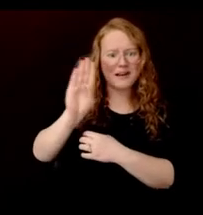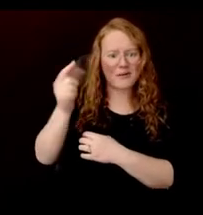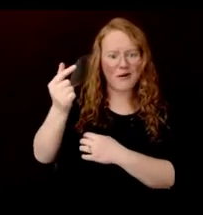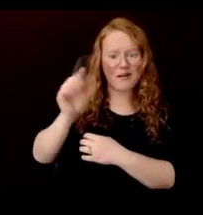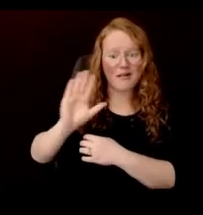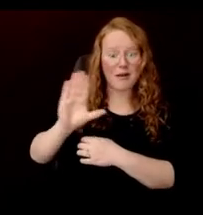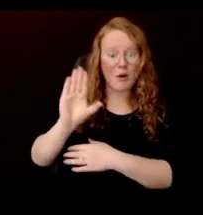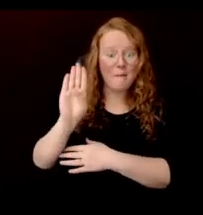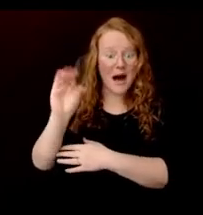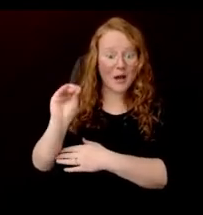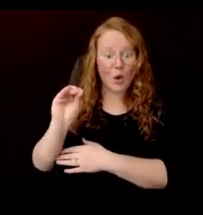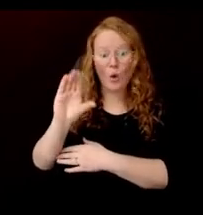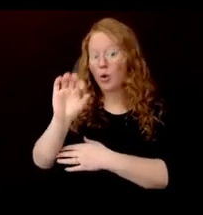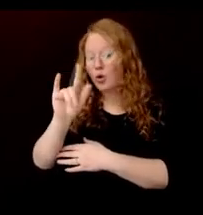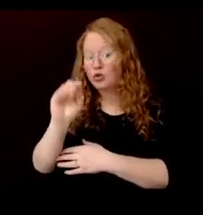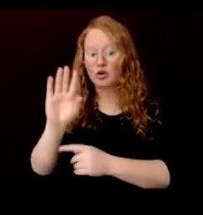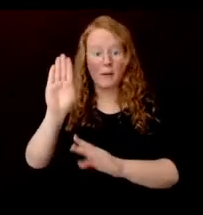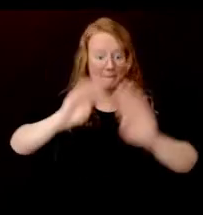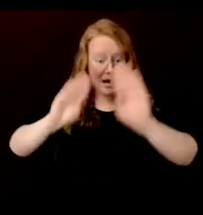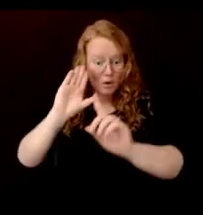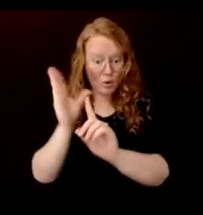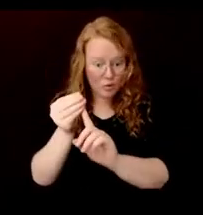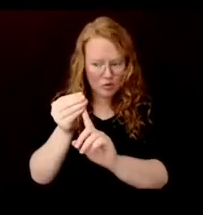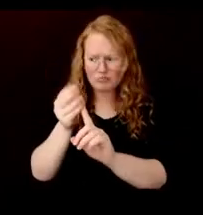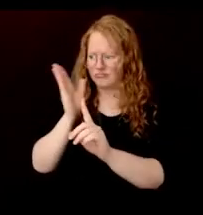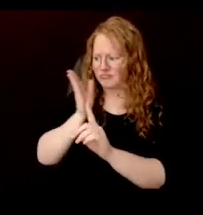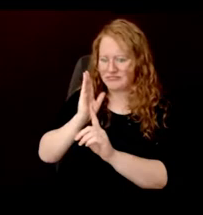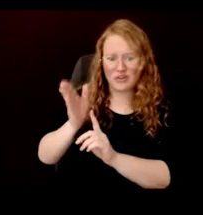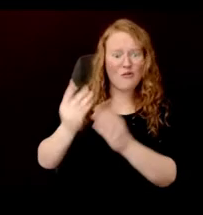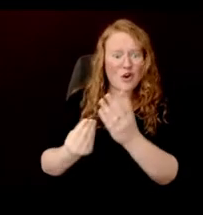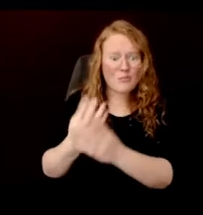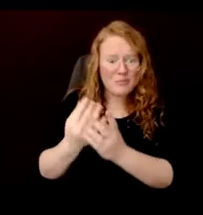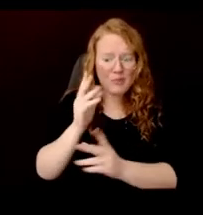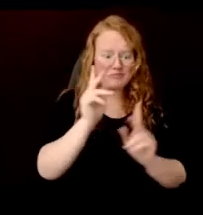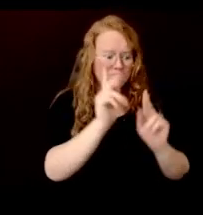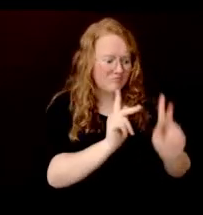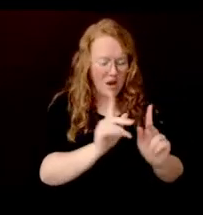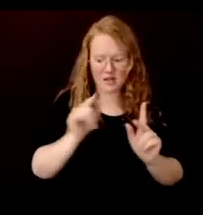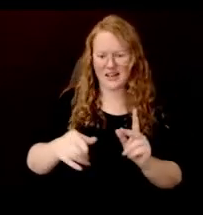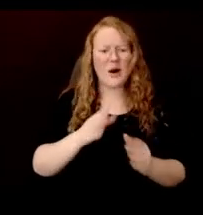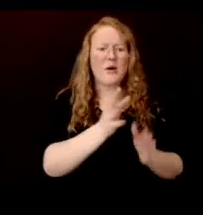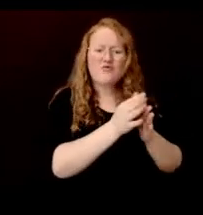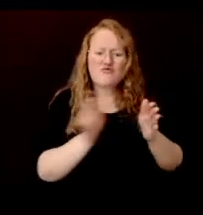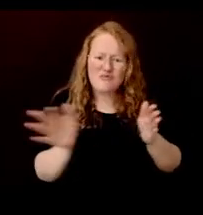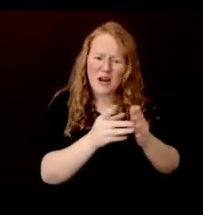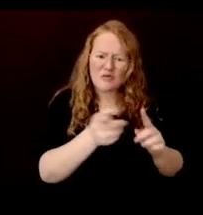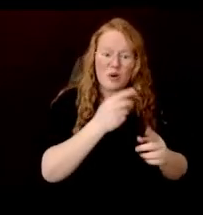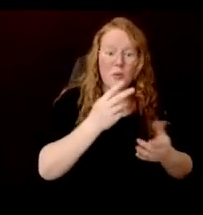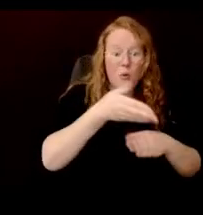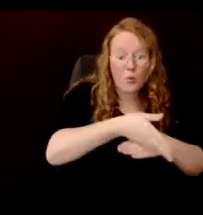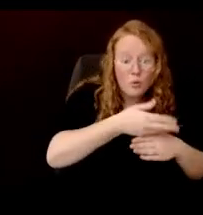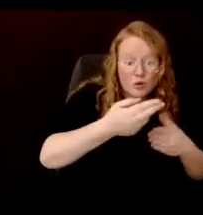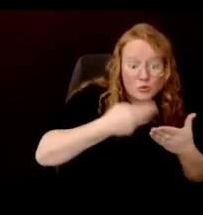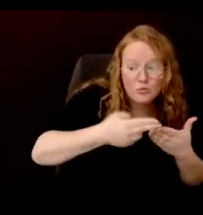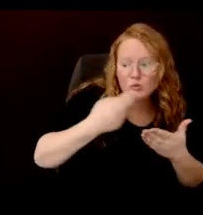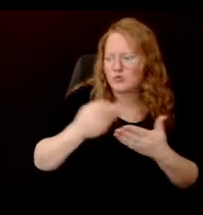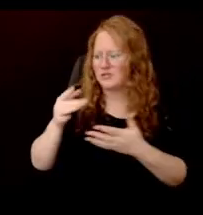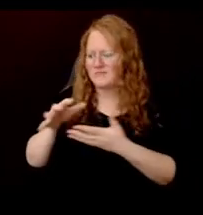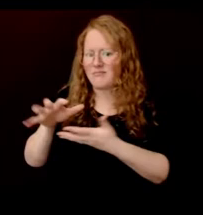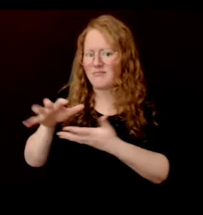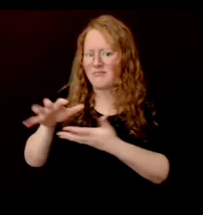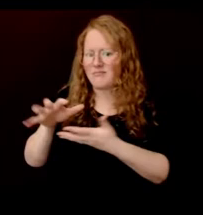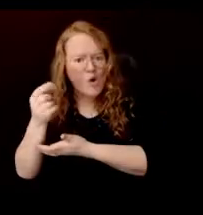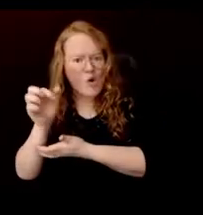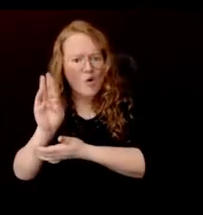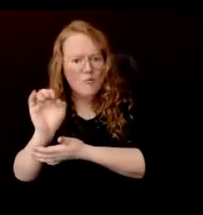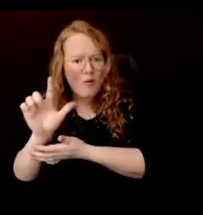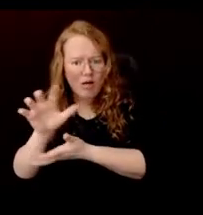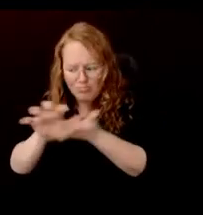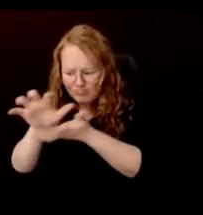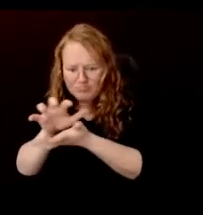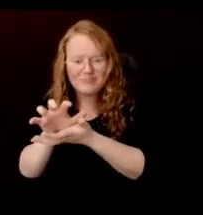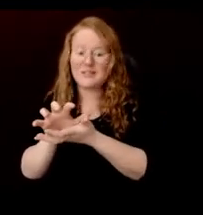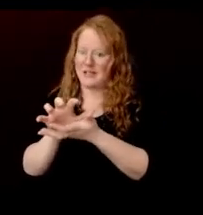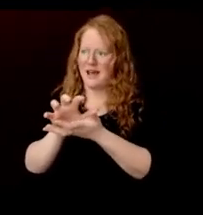The objects in this collection--which range from simple carved wooden spoons to complex herbal compounds--are tangible evidence of the ways that plants and people interact.